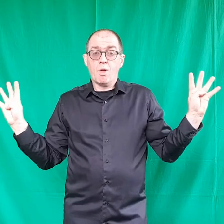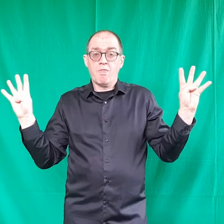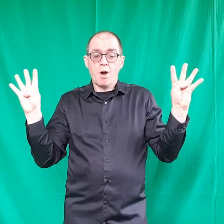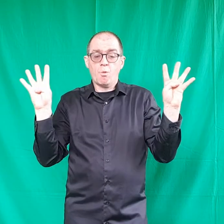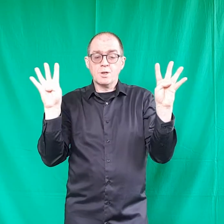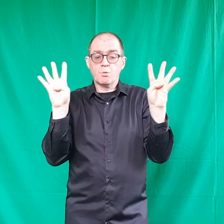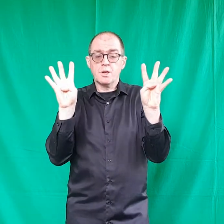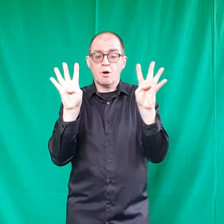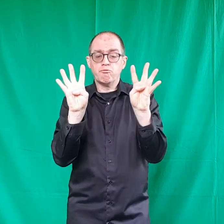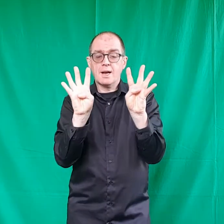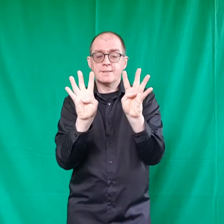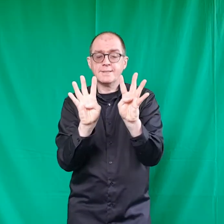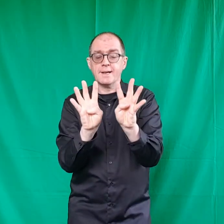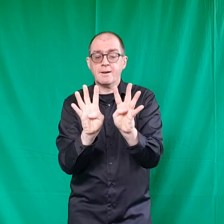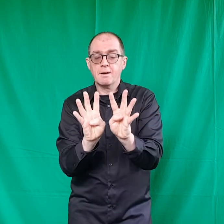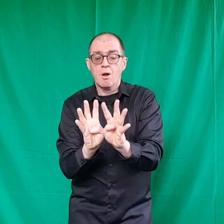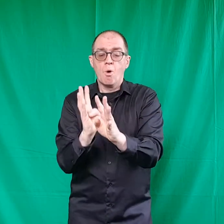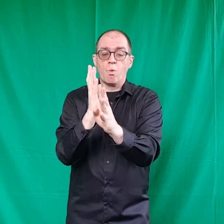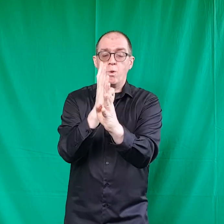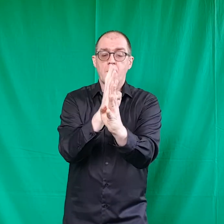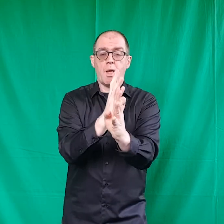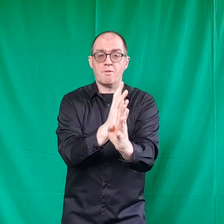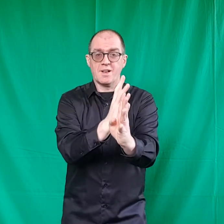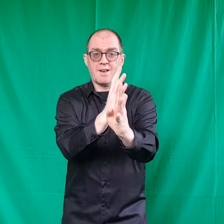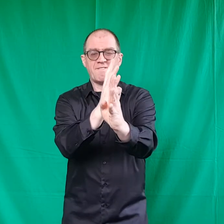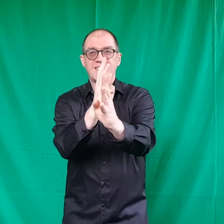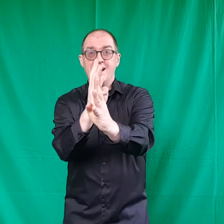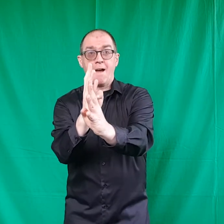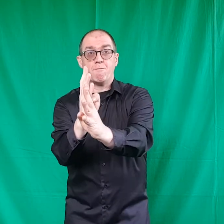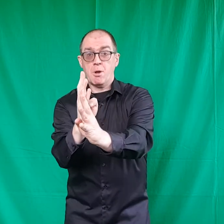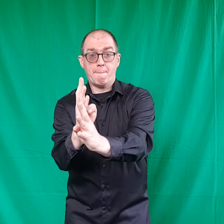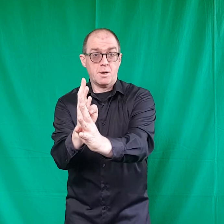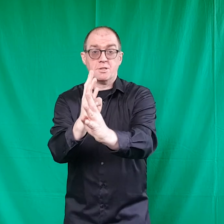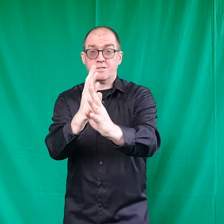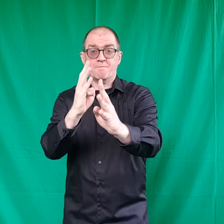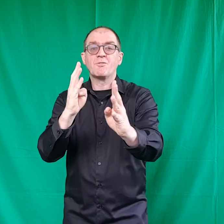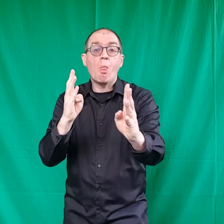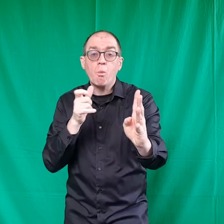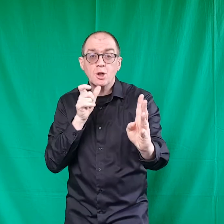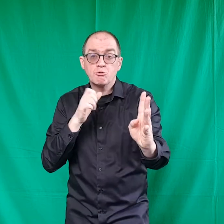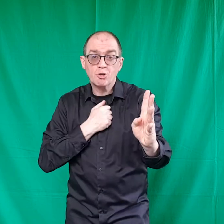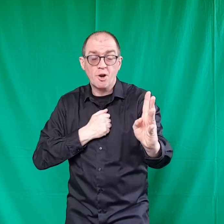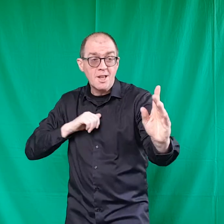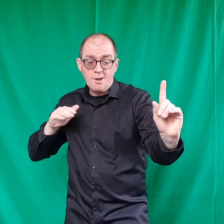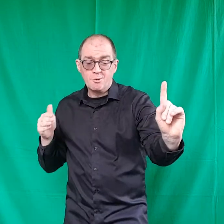'With our wings we are rising' 'We are lifting every person toward the light' (got the words wrong, sorry)